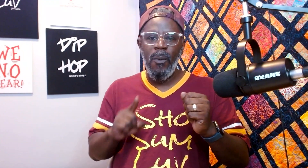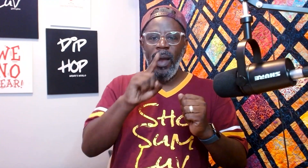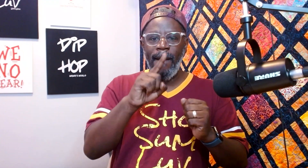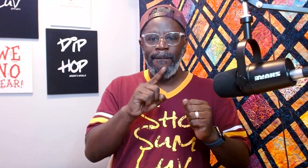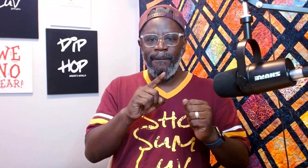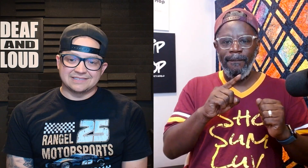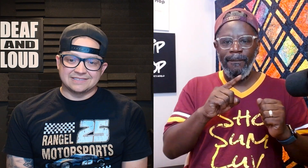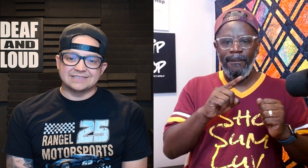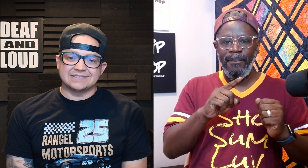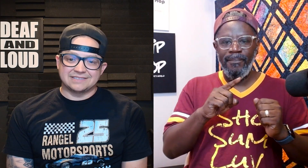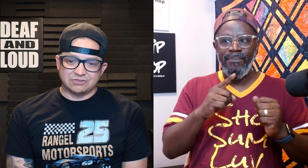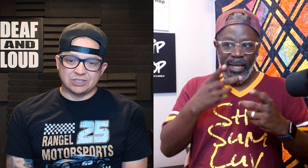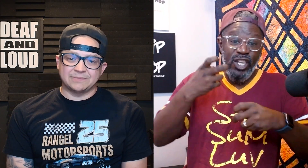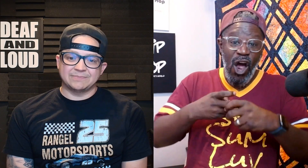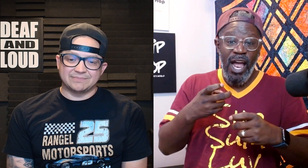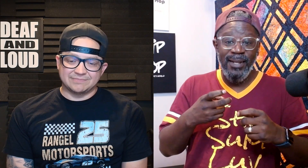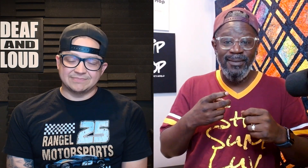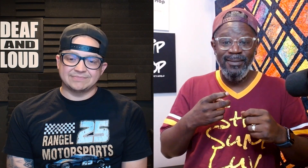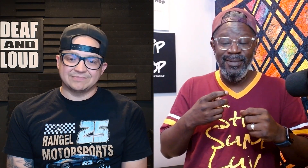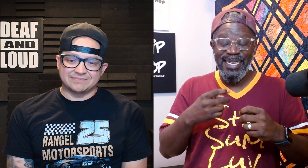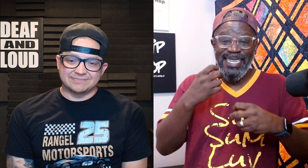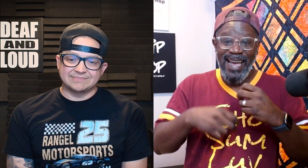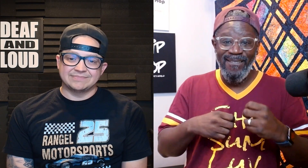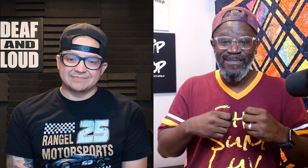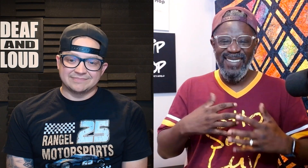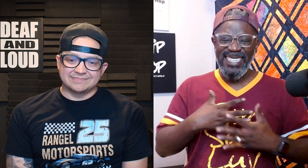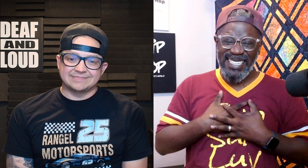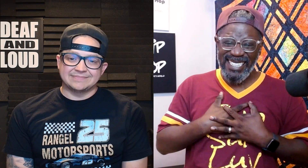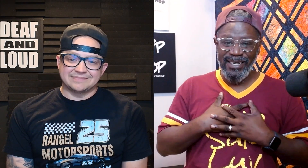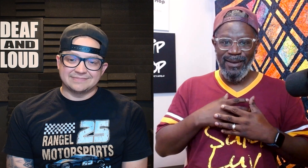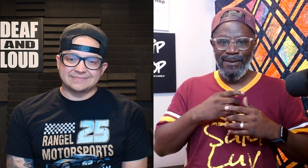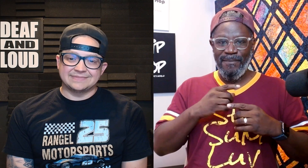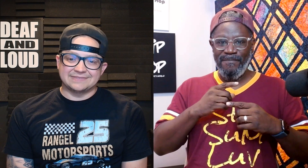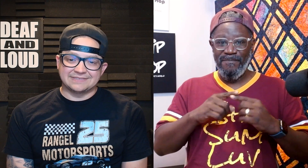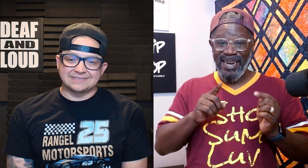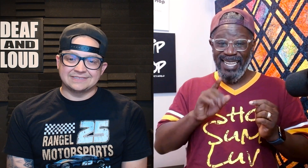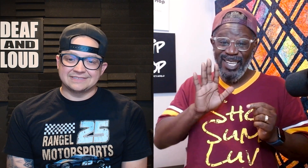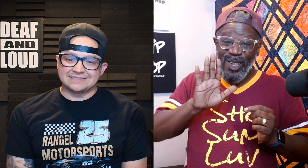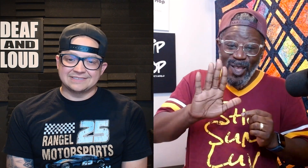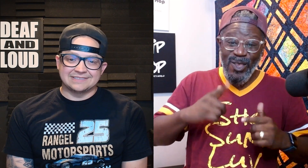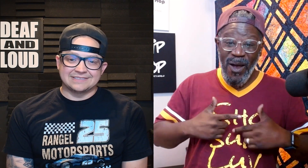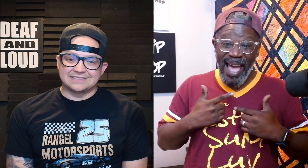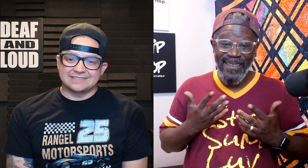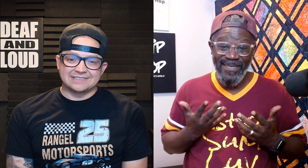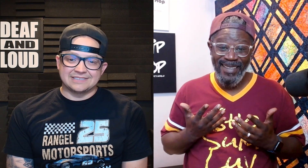I'm going up. It's hard, it's tough, but it's your life.